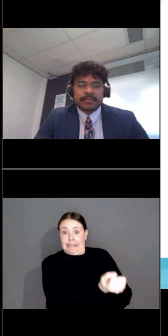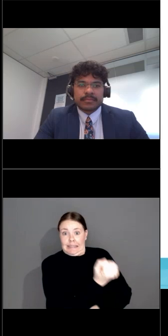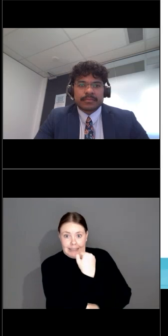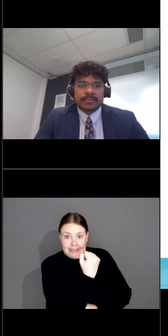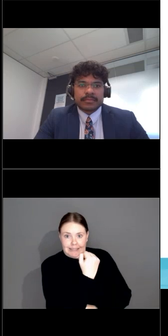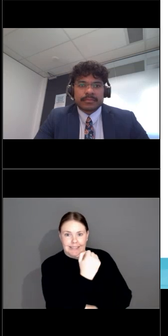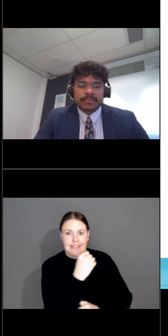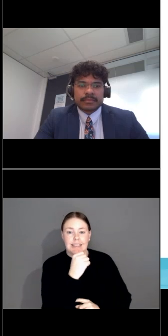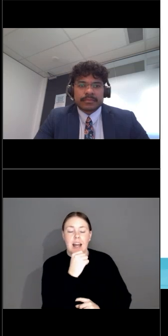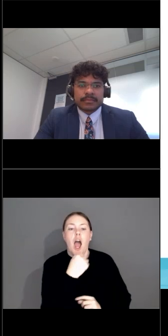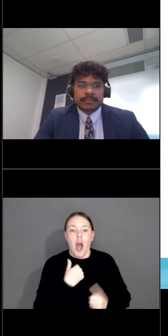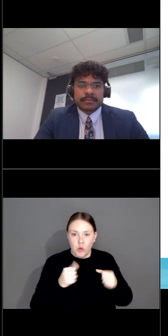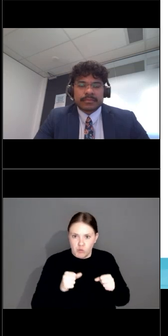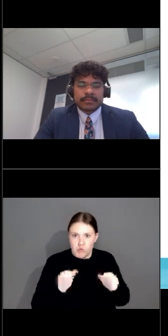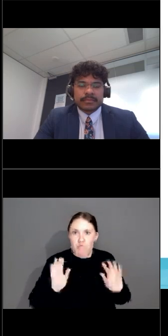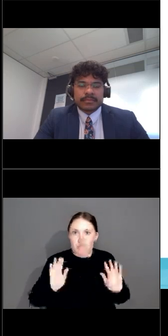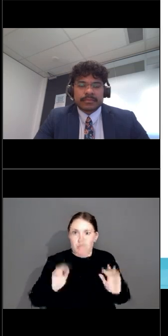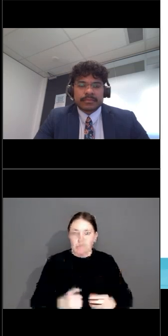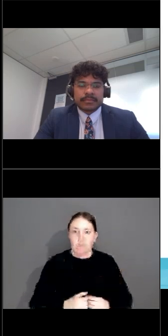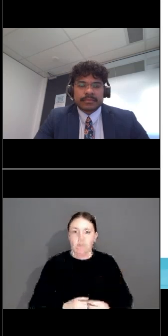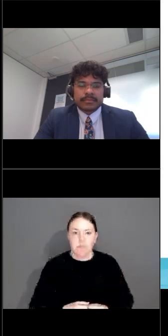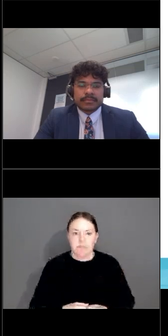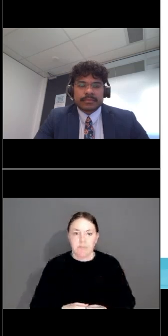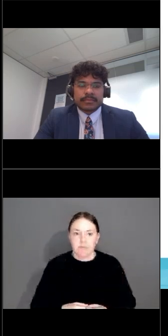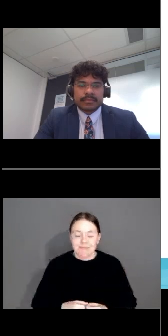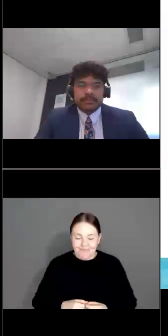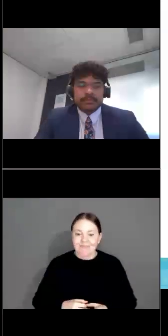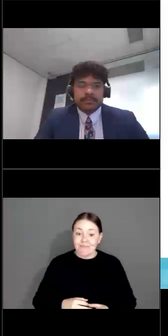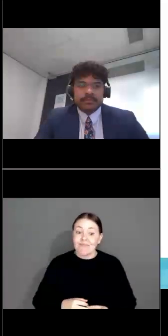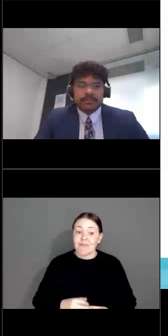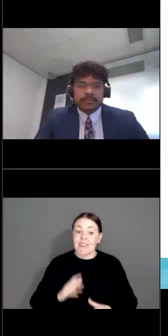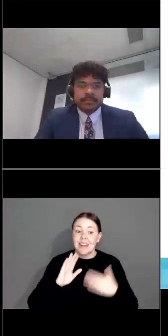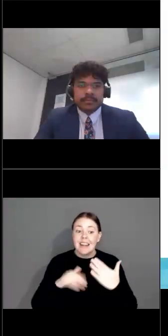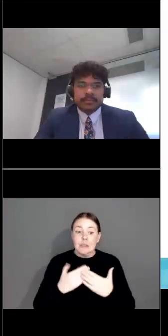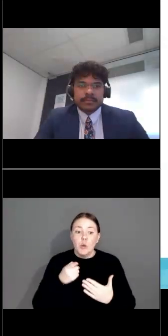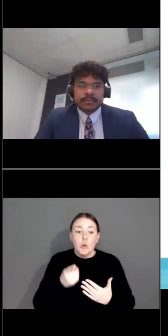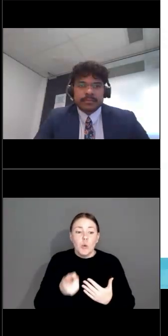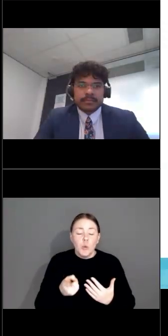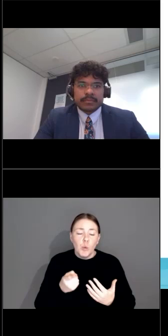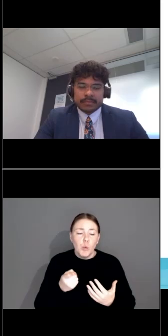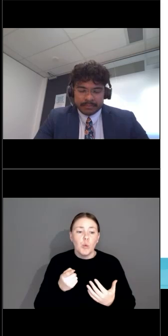two is until you familiarize yourself with everything that's inside the resource you won't